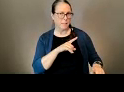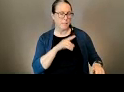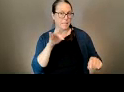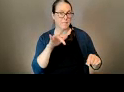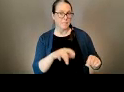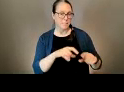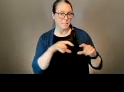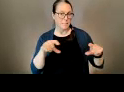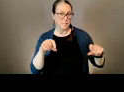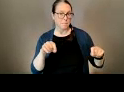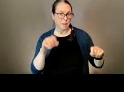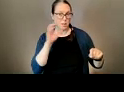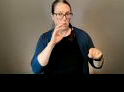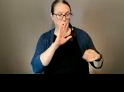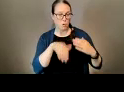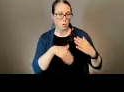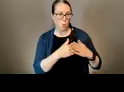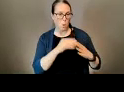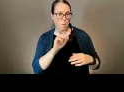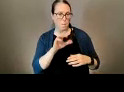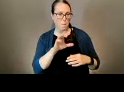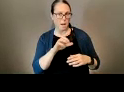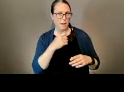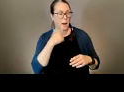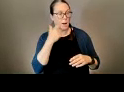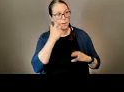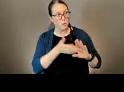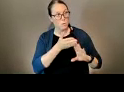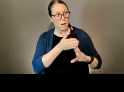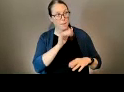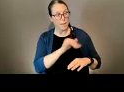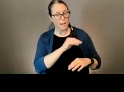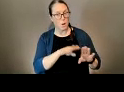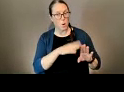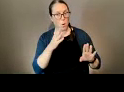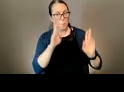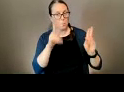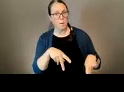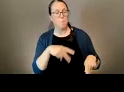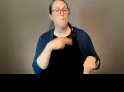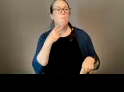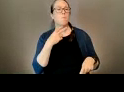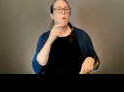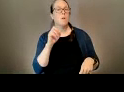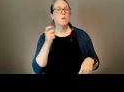and that's just how you search your whole Mac. I just ran that and it opens up Voiceover utility and it gives you, - Oh, perfect.